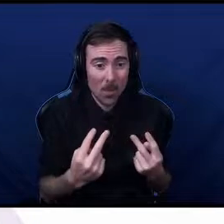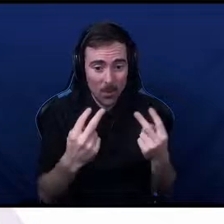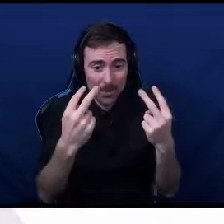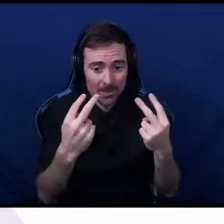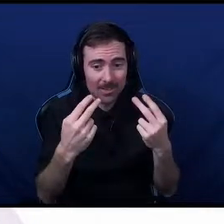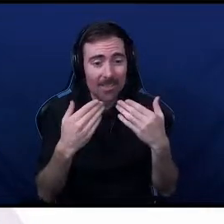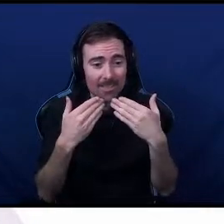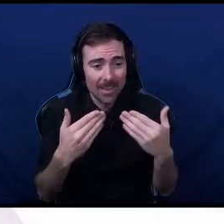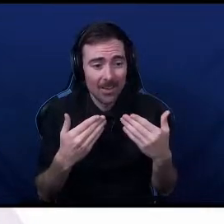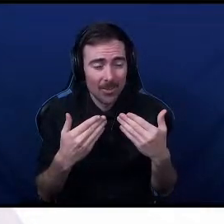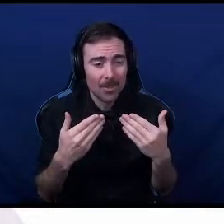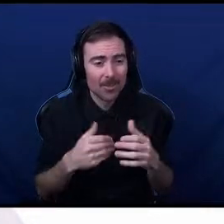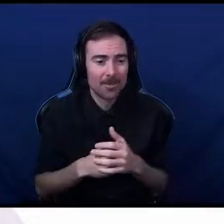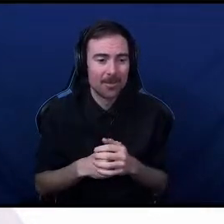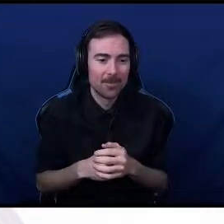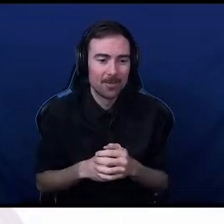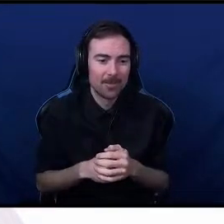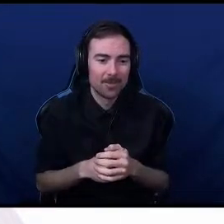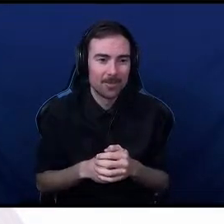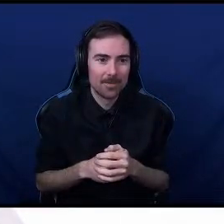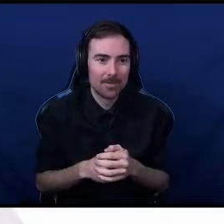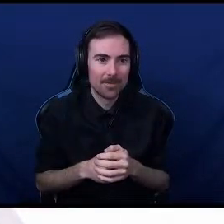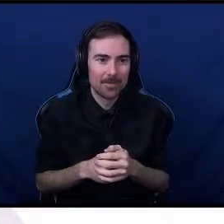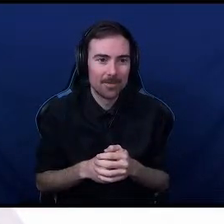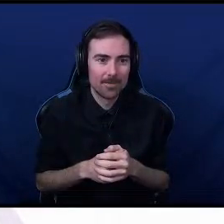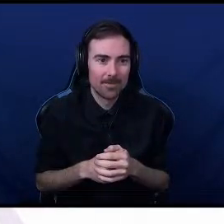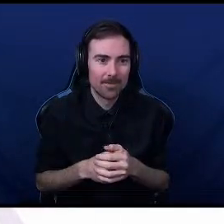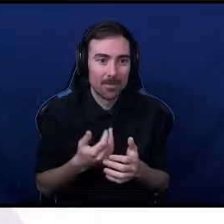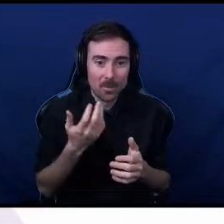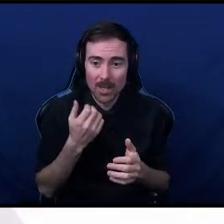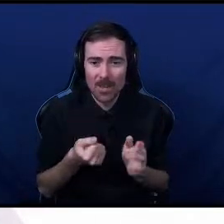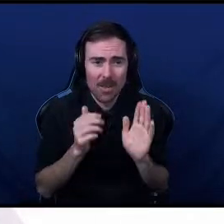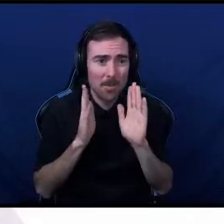here. We really have an amazing lineup of speakers today, and